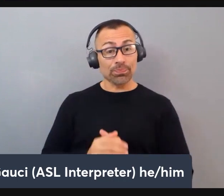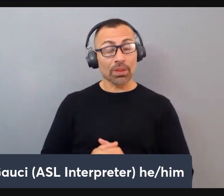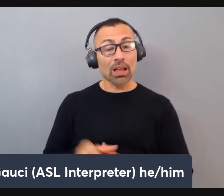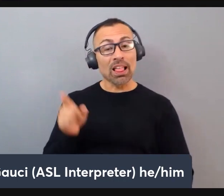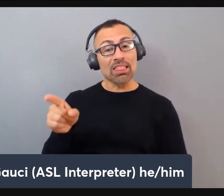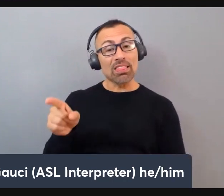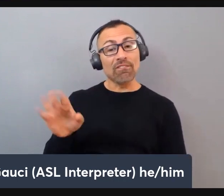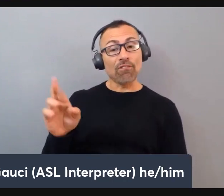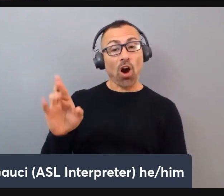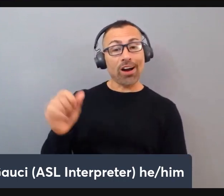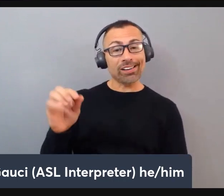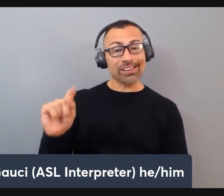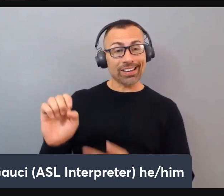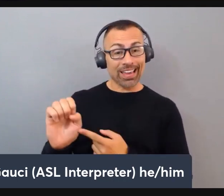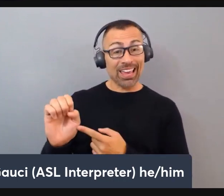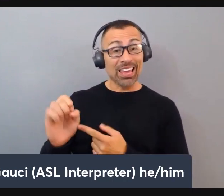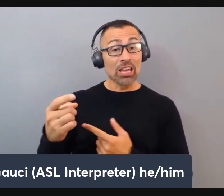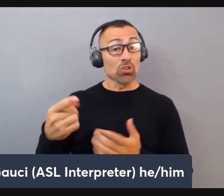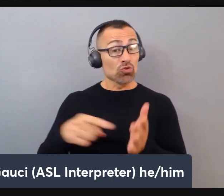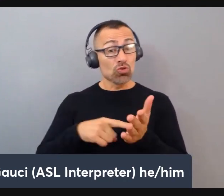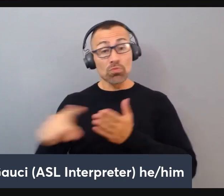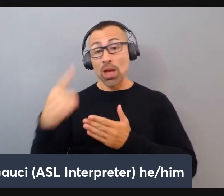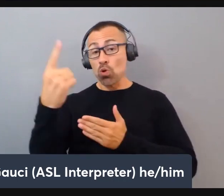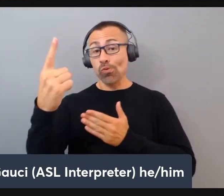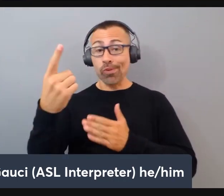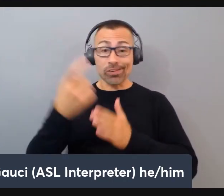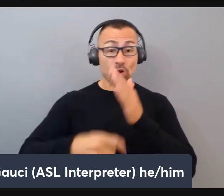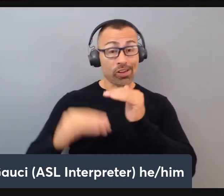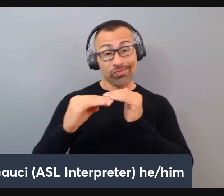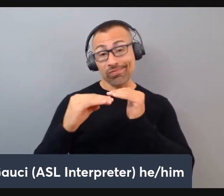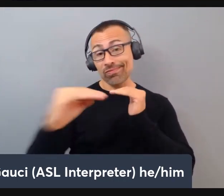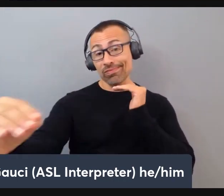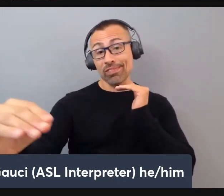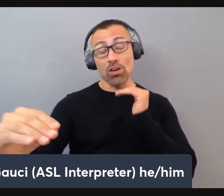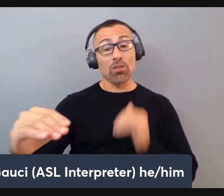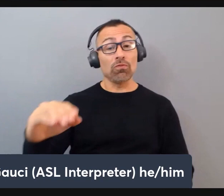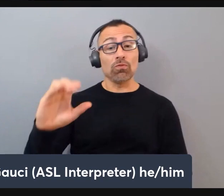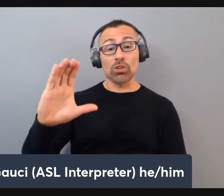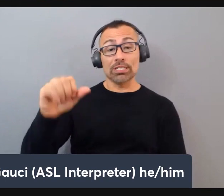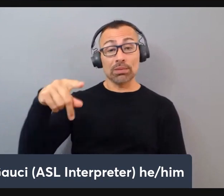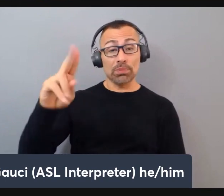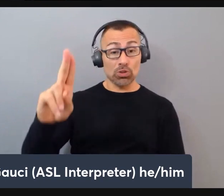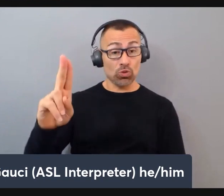for CPU as long as the container runs. However, that flat rate can be really low.